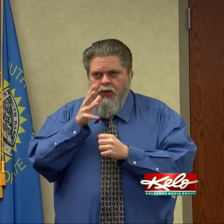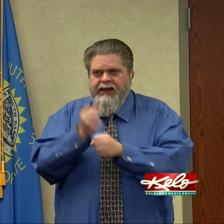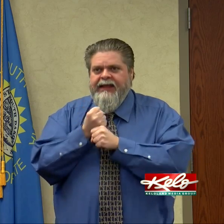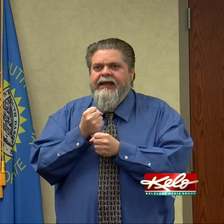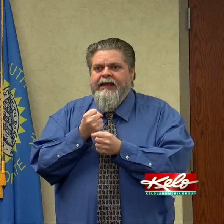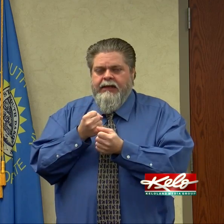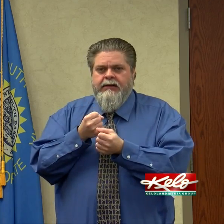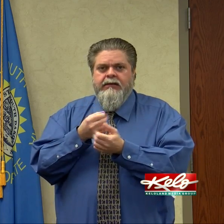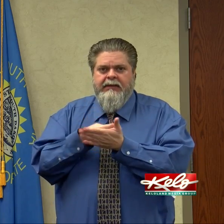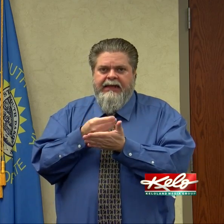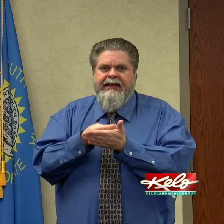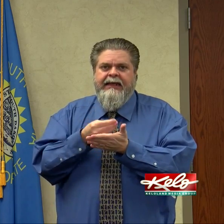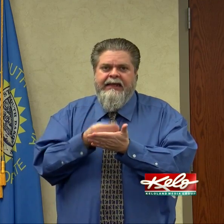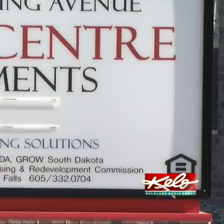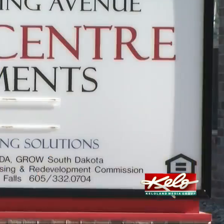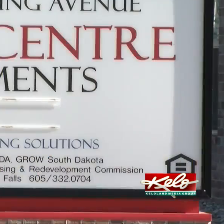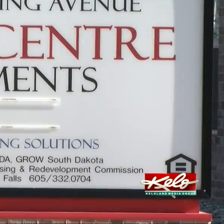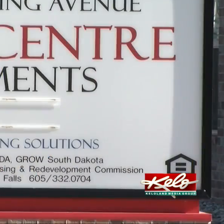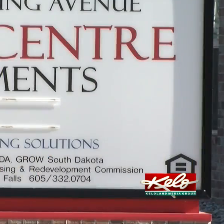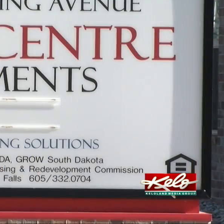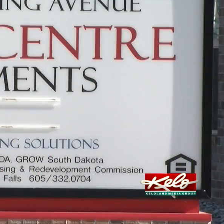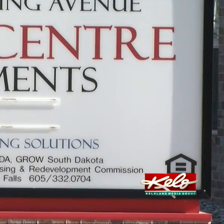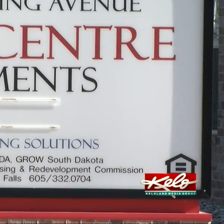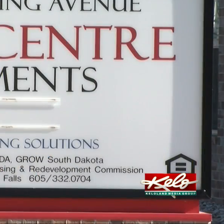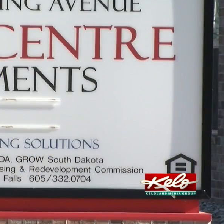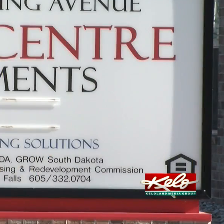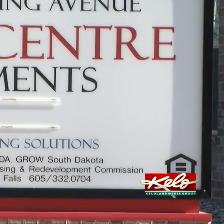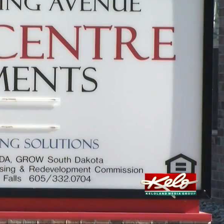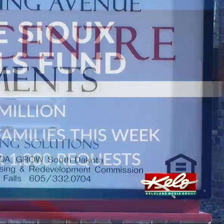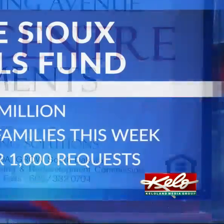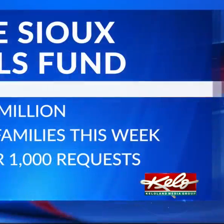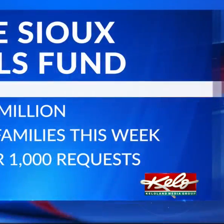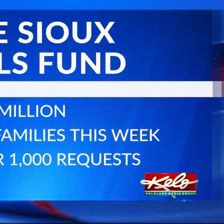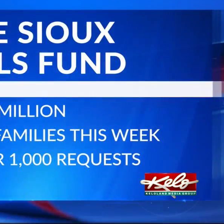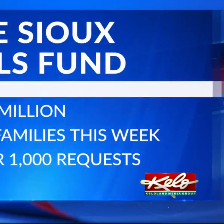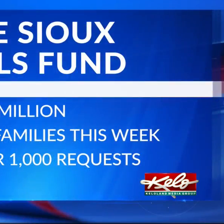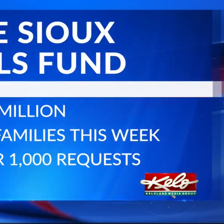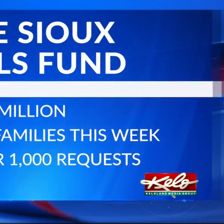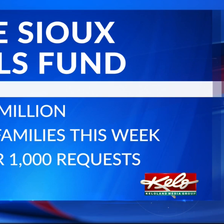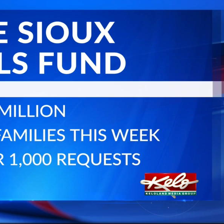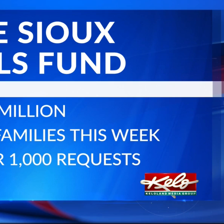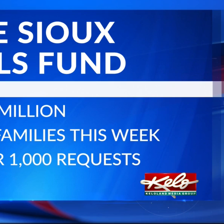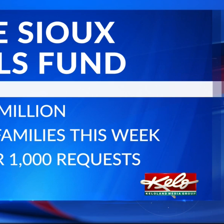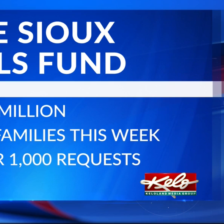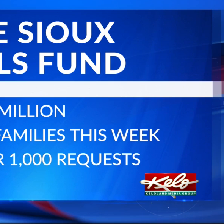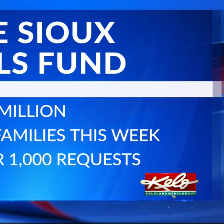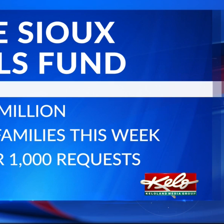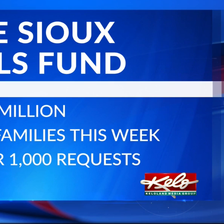BECAUSE OF COVID, ARE GOING TO BE GETTING FINANCIAL RELIEF THIS WEEK ALREADY FROM THE FUND," TENHAKEN SAID. MAYOR PAUL TENHAKEN SAYS THERE'S